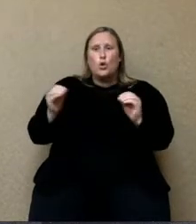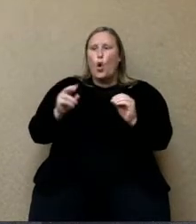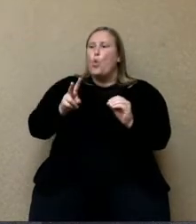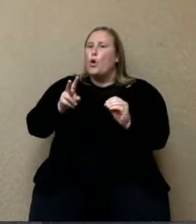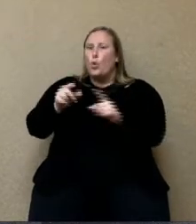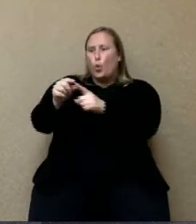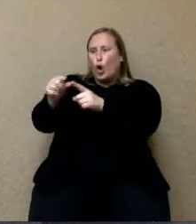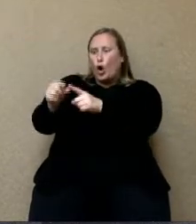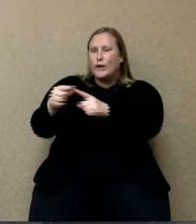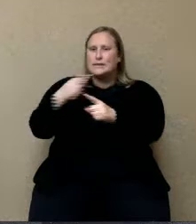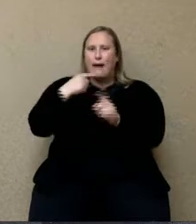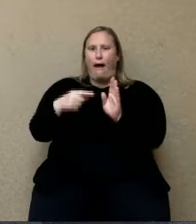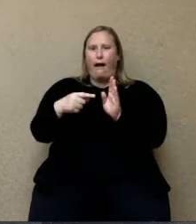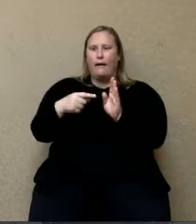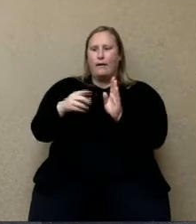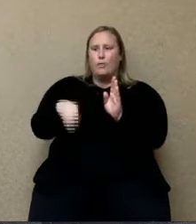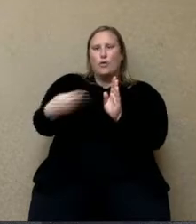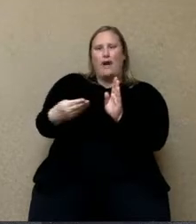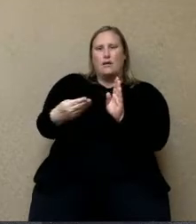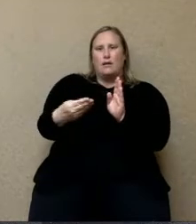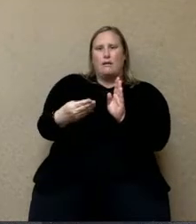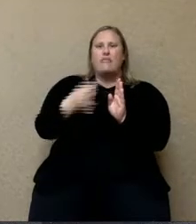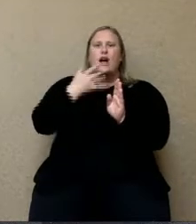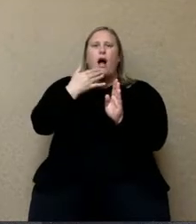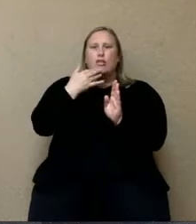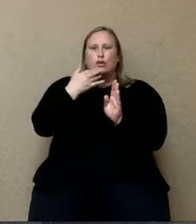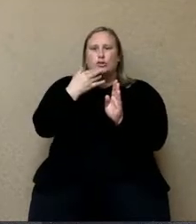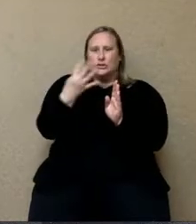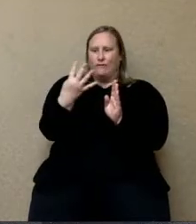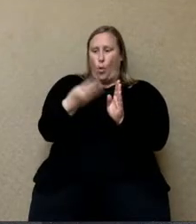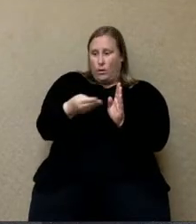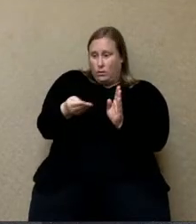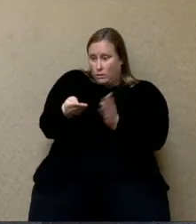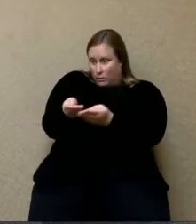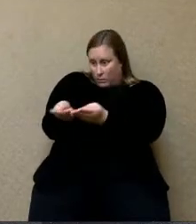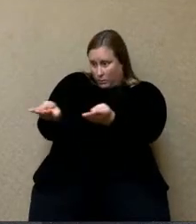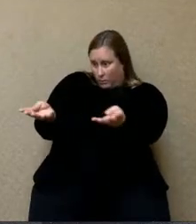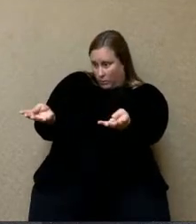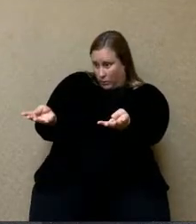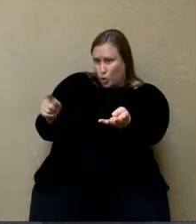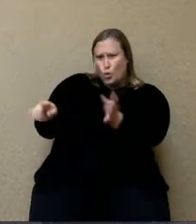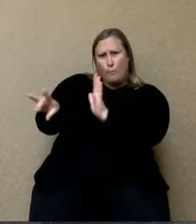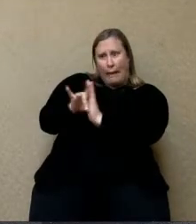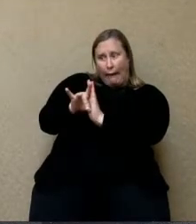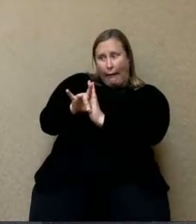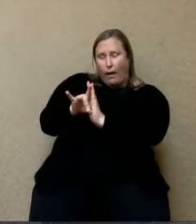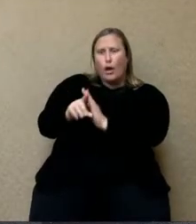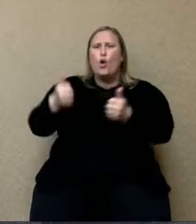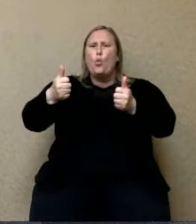the two color swatches. Well, I gave them four color swatches actually. And even, okay well which wall do you want to be